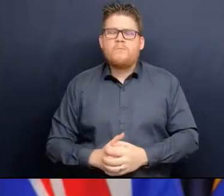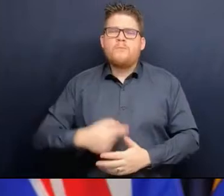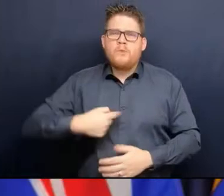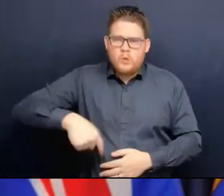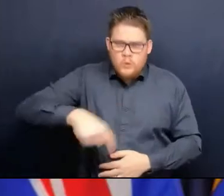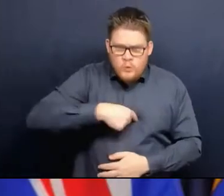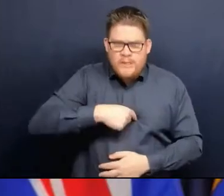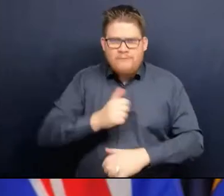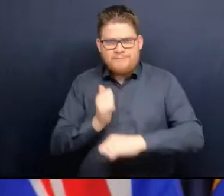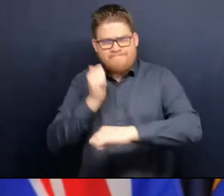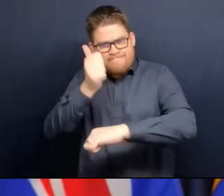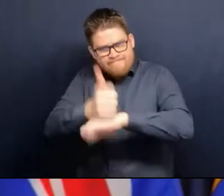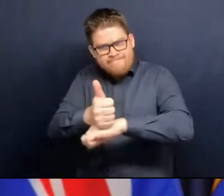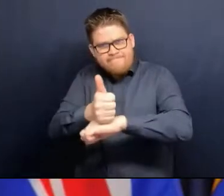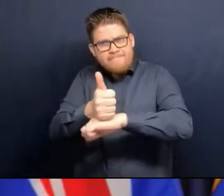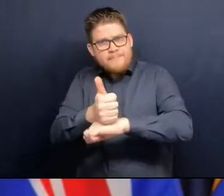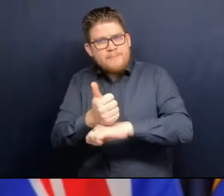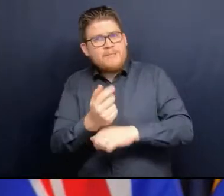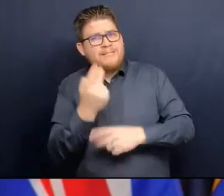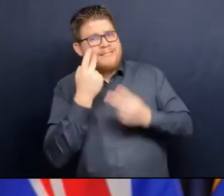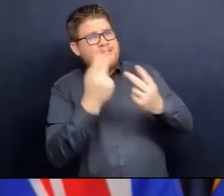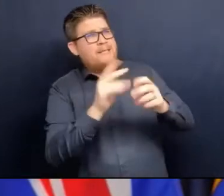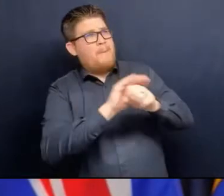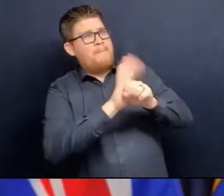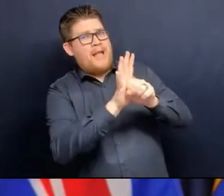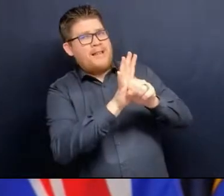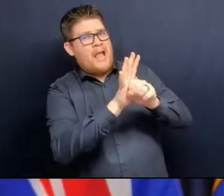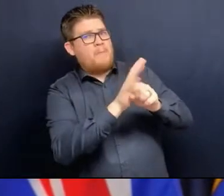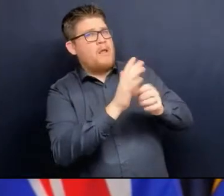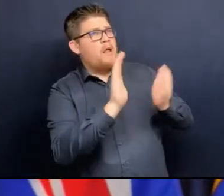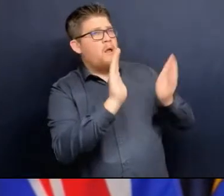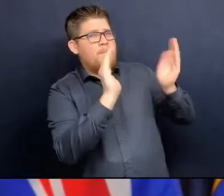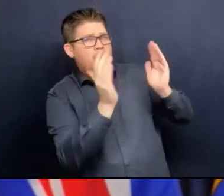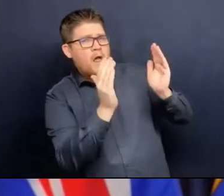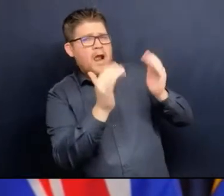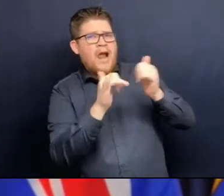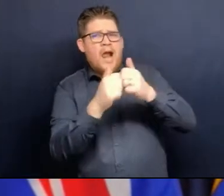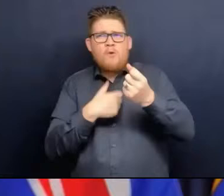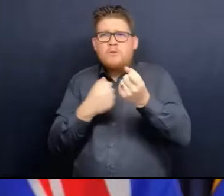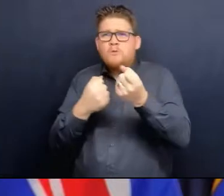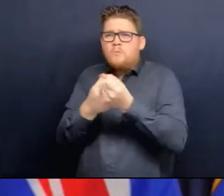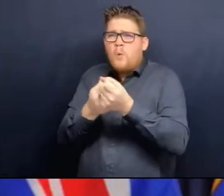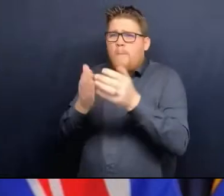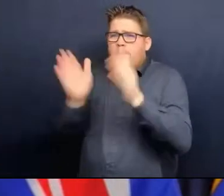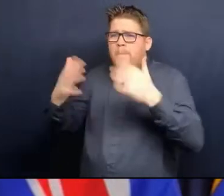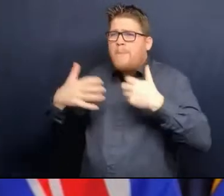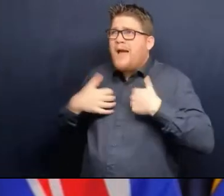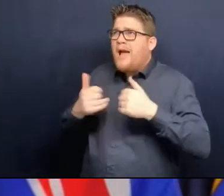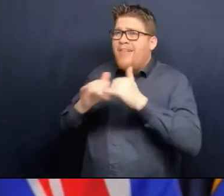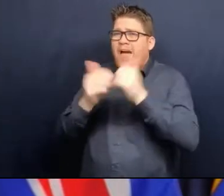led by The response to the pandemic and the need to support